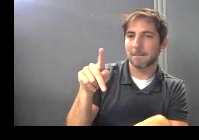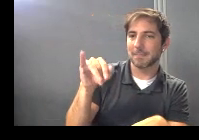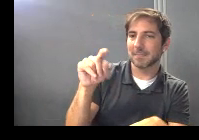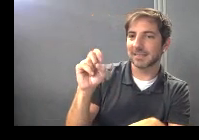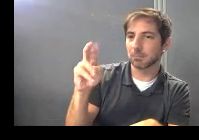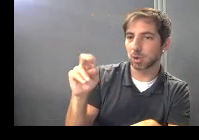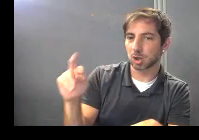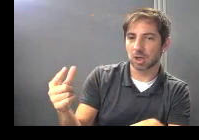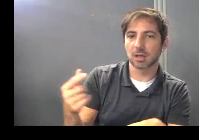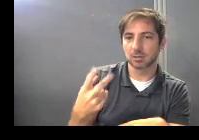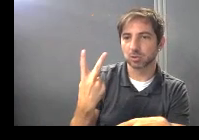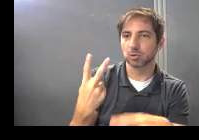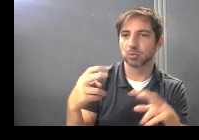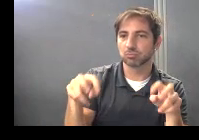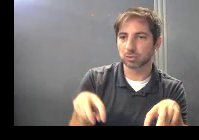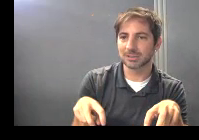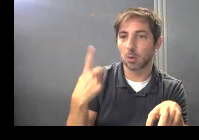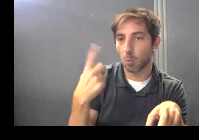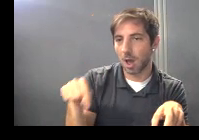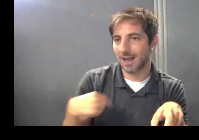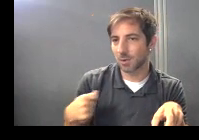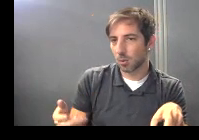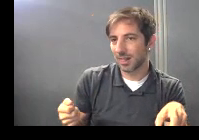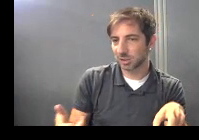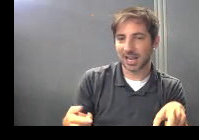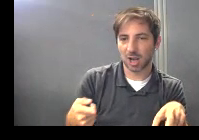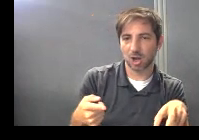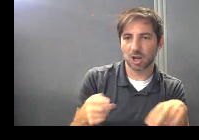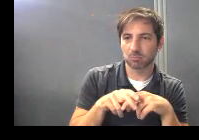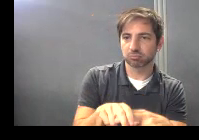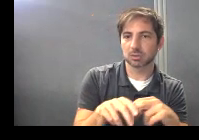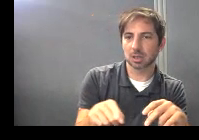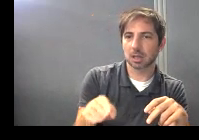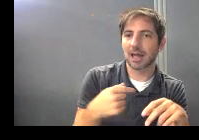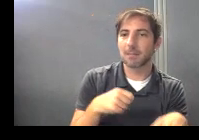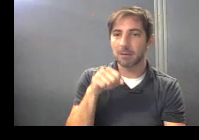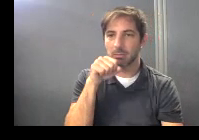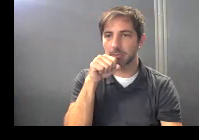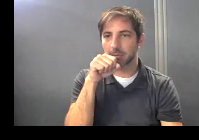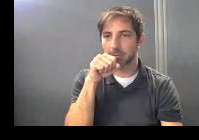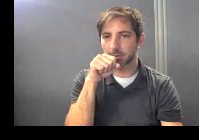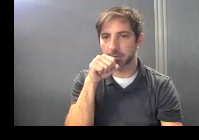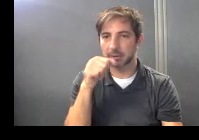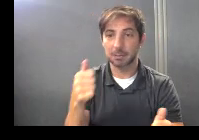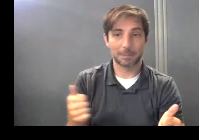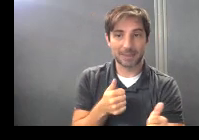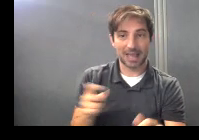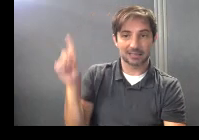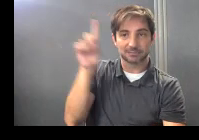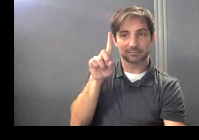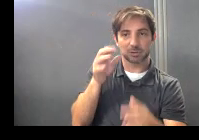ONE IS IN A WHEELCHAIR. THEIR IS AN INTERPRETER GESTURING IN SIGN